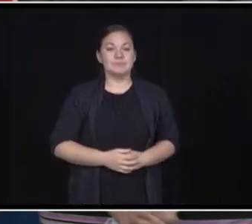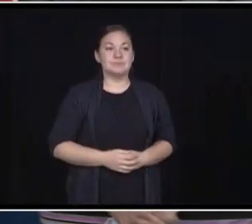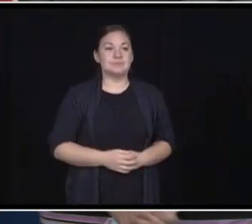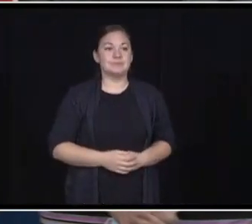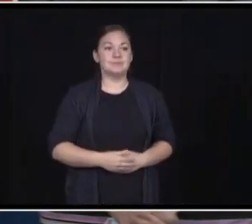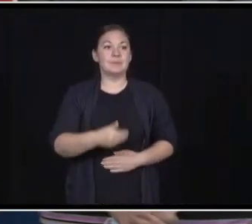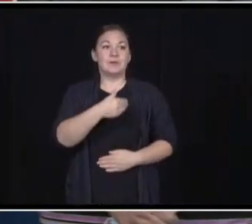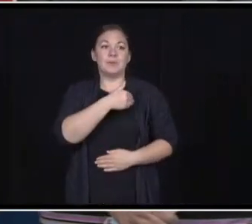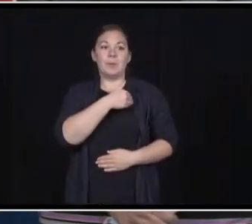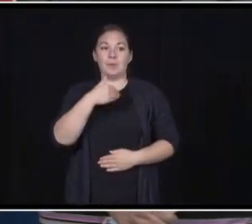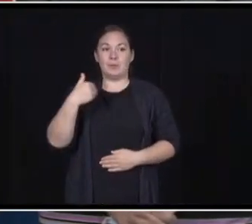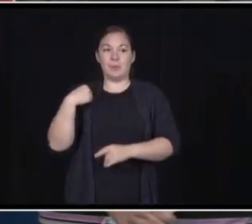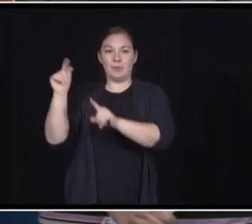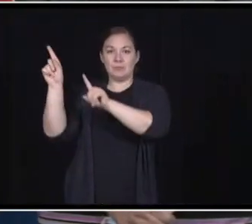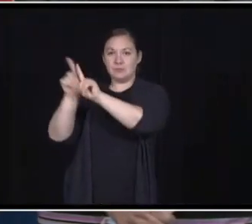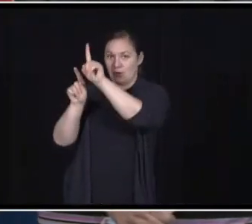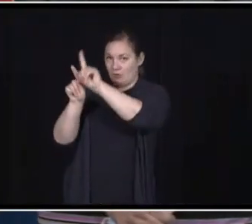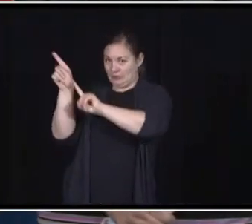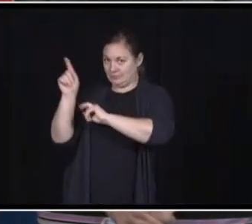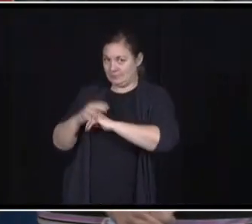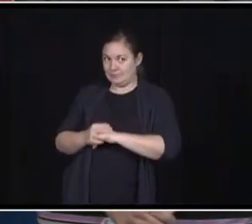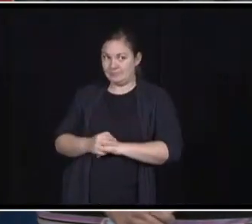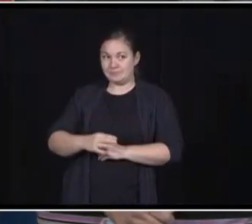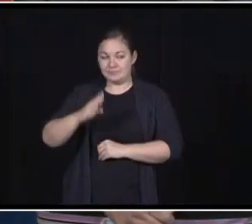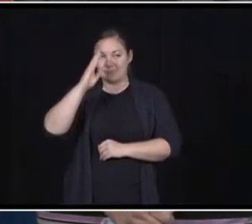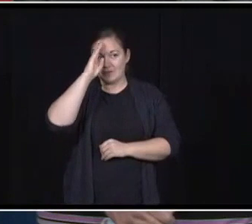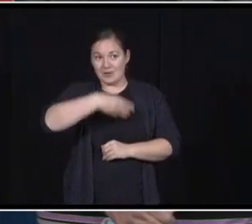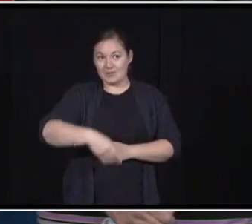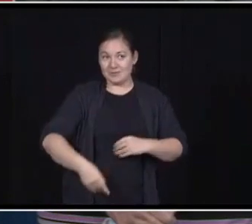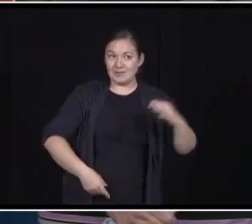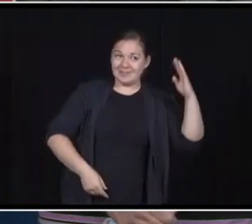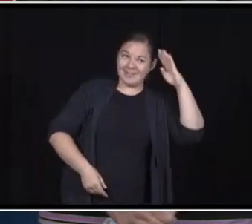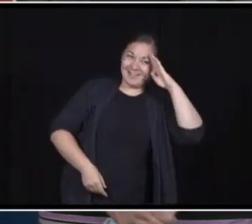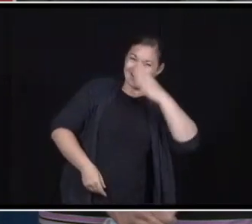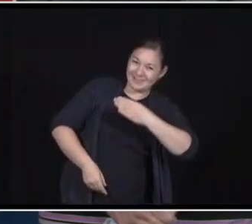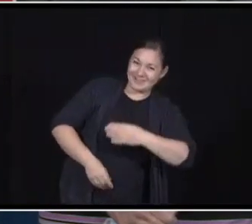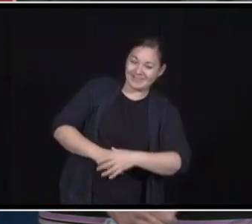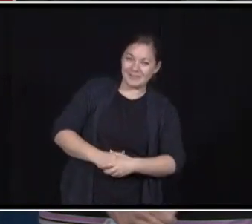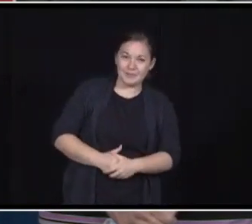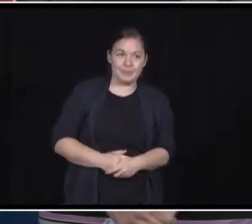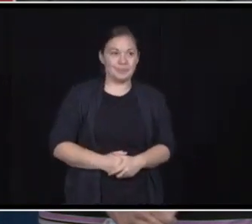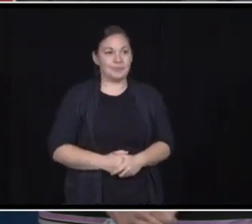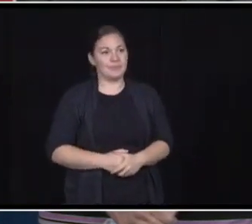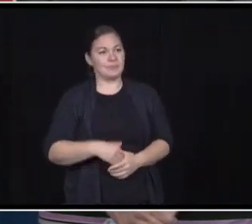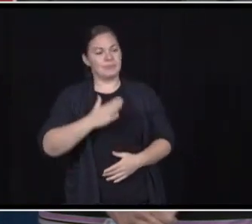We have really stepped up and keeping our kids safe. I just want to thank you.